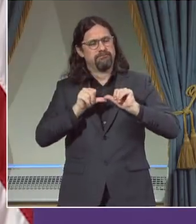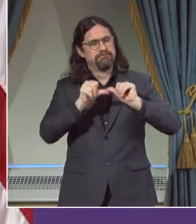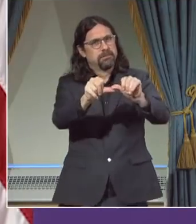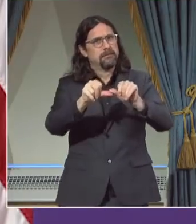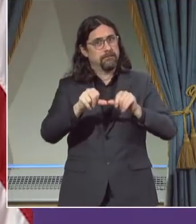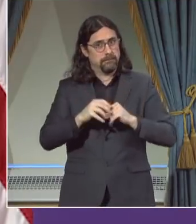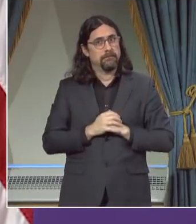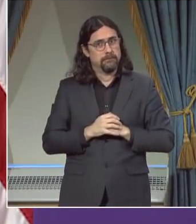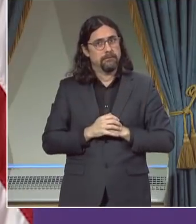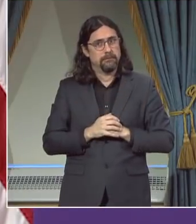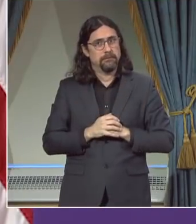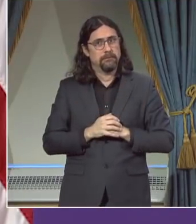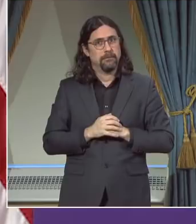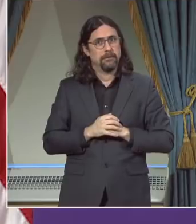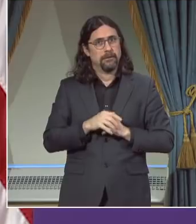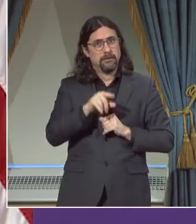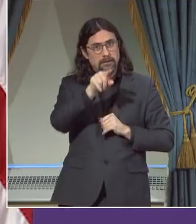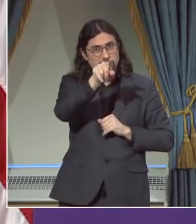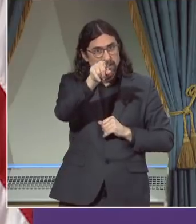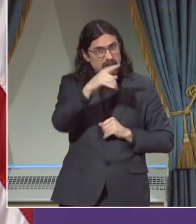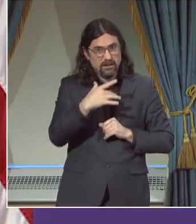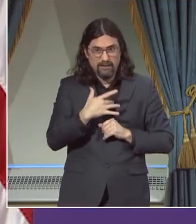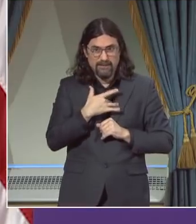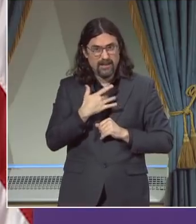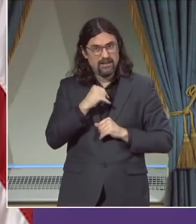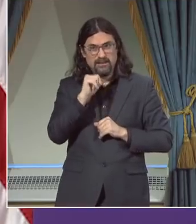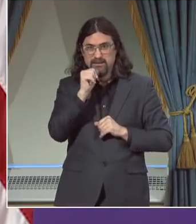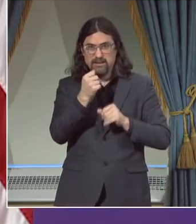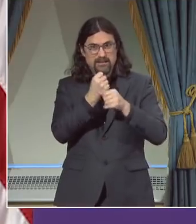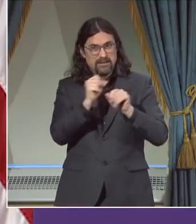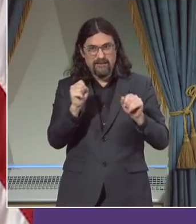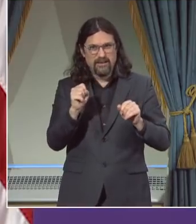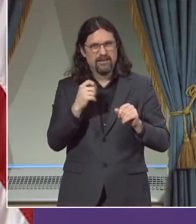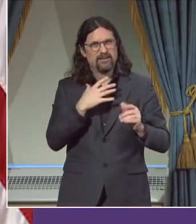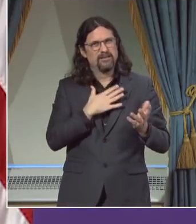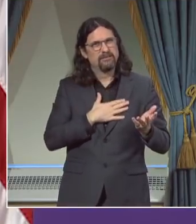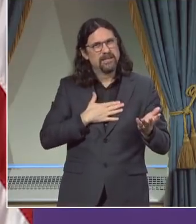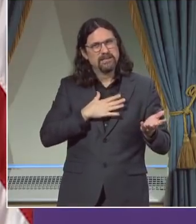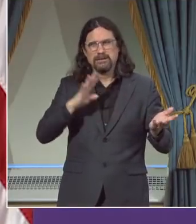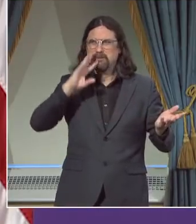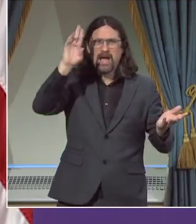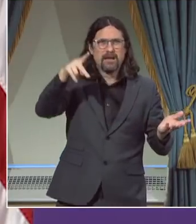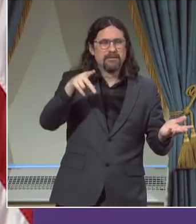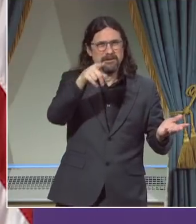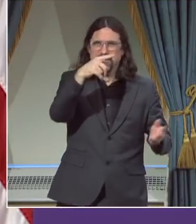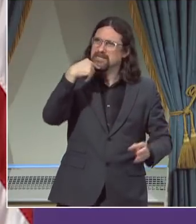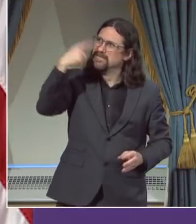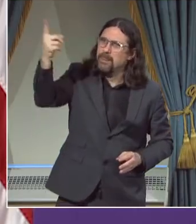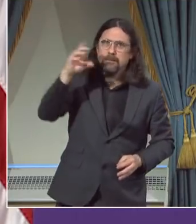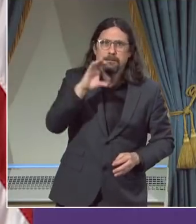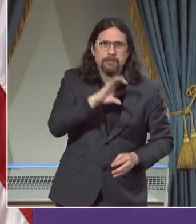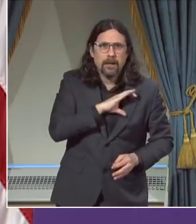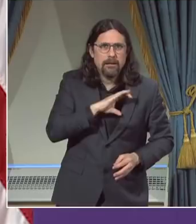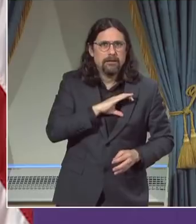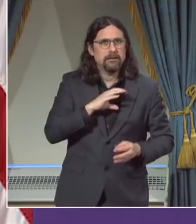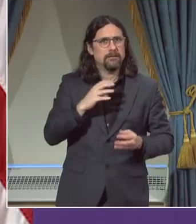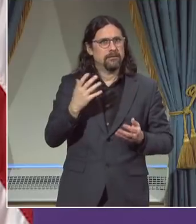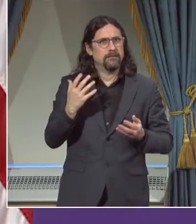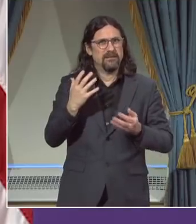FEE ILSN DANGER, THAT'S A PRIORITY IMMEDIATELY TO ACT ON IT. THEY CAN REACH